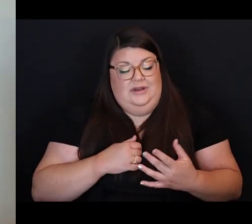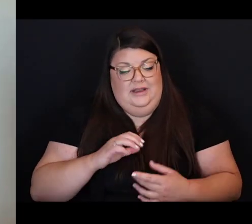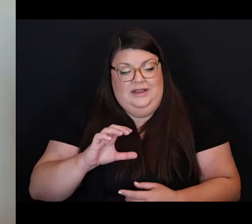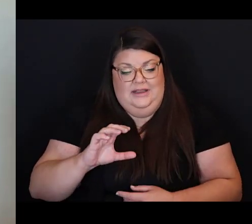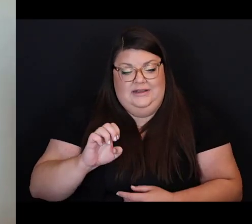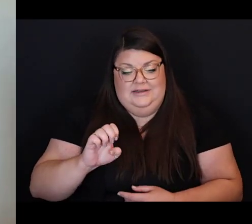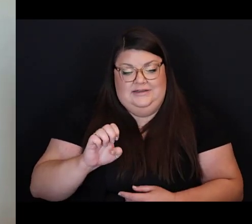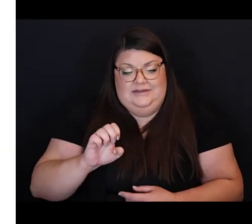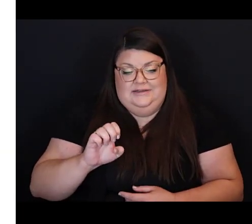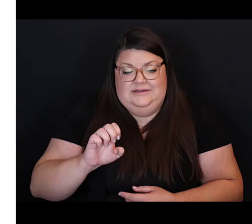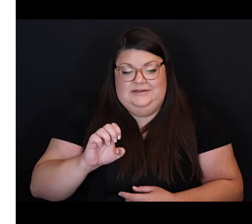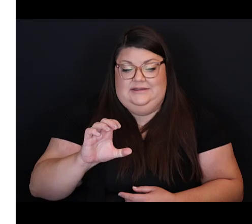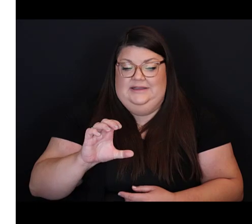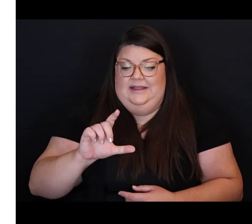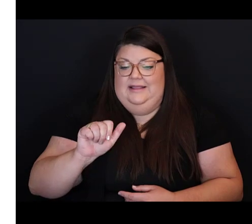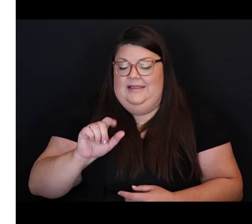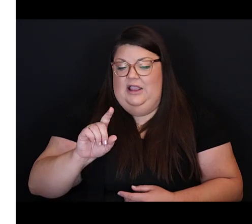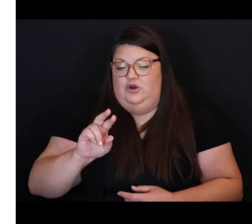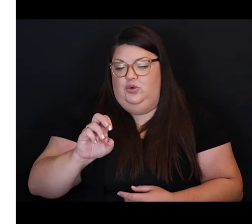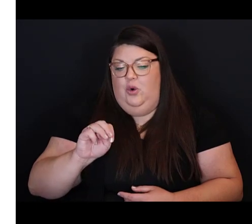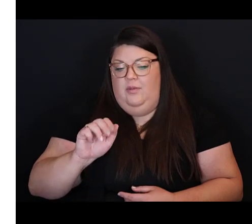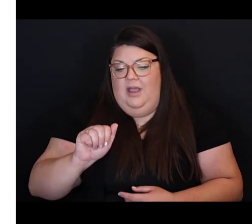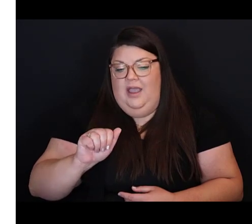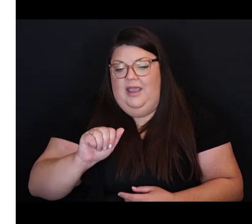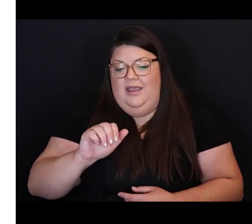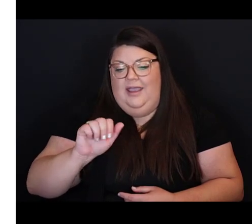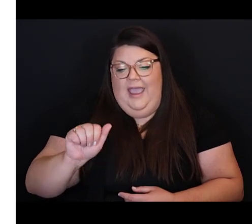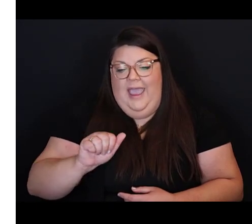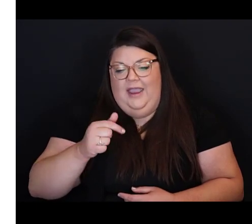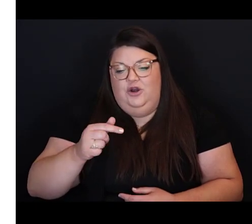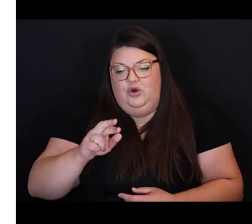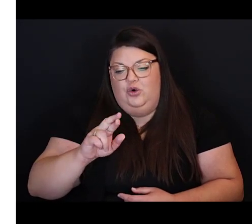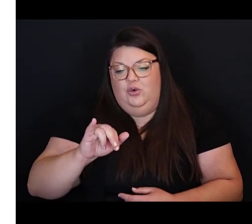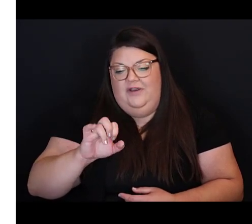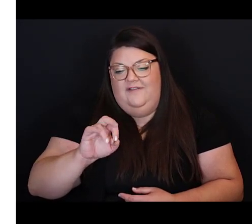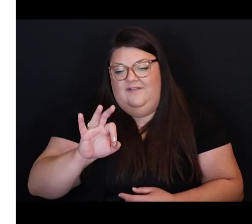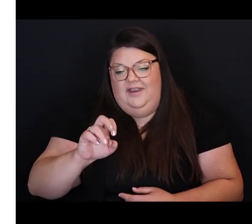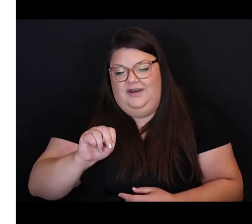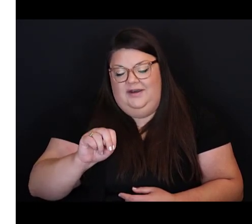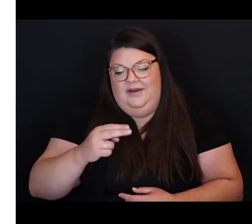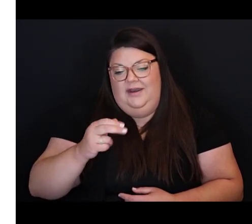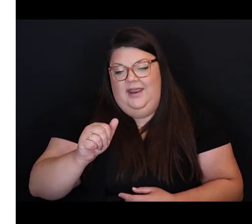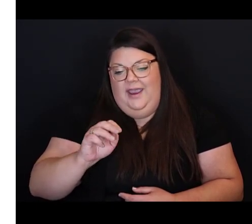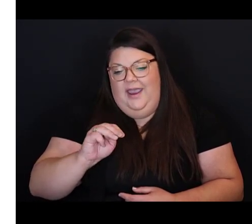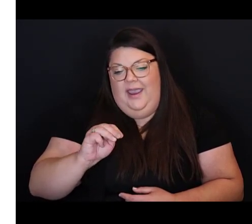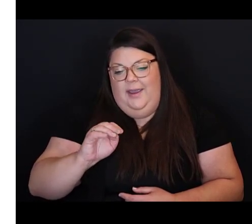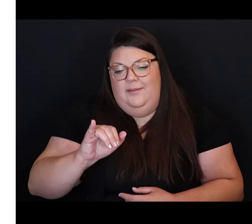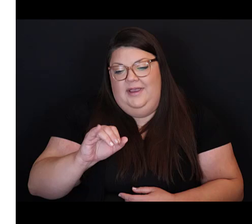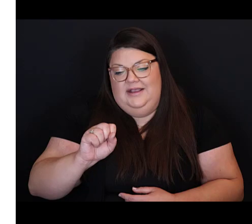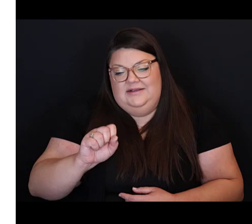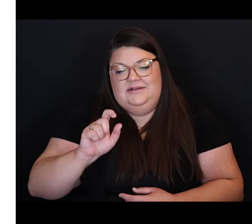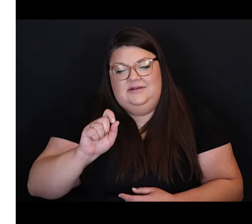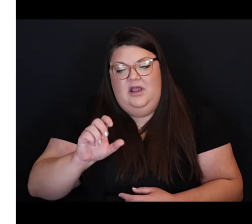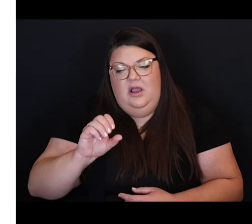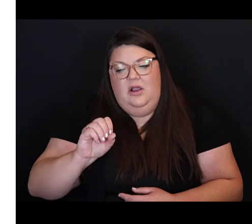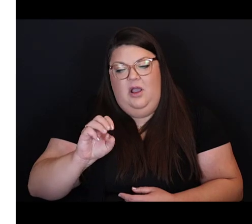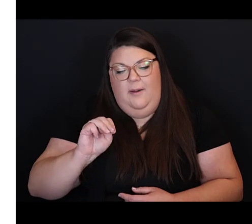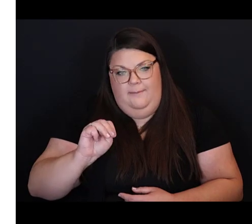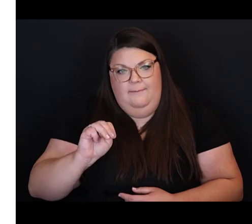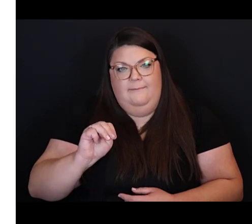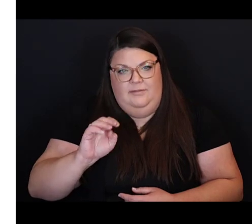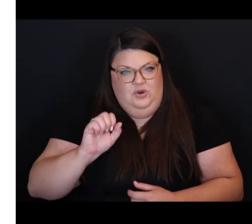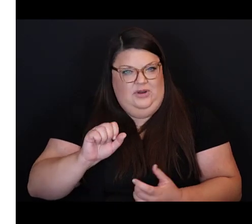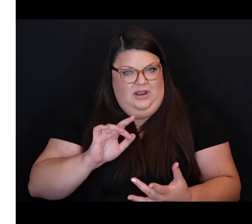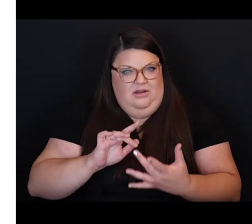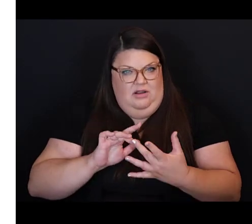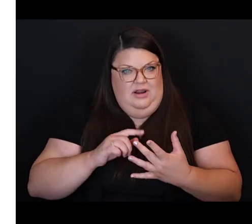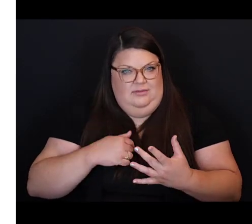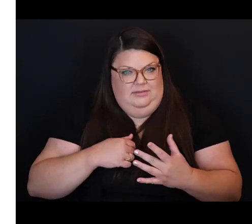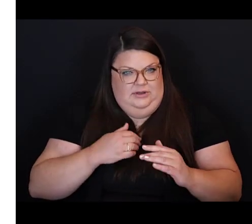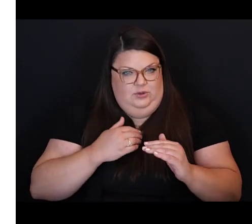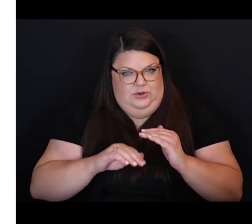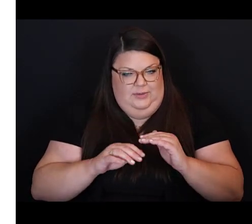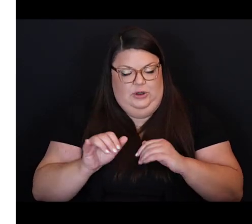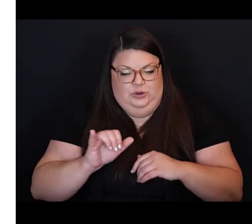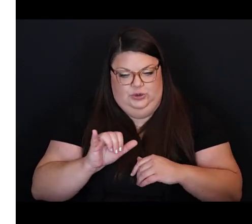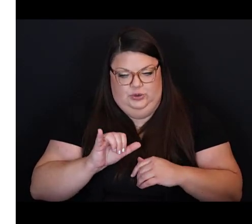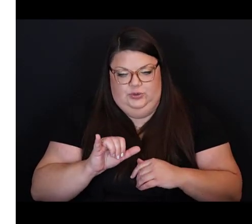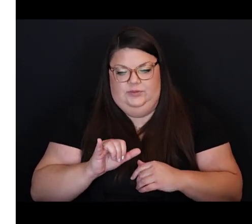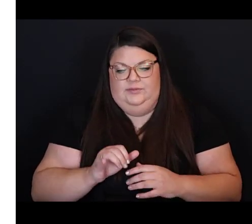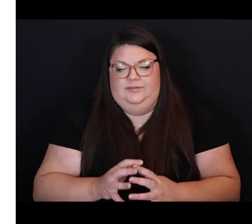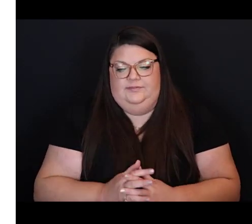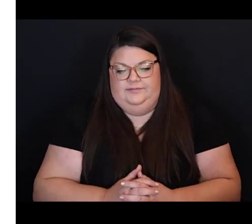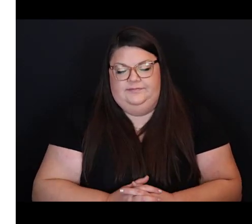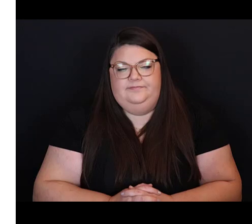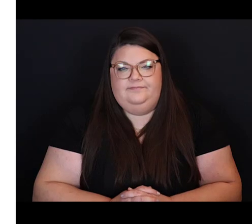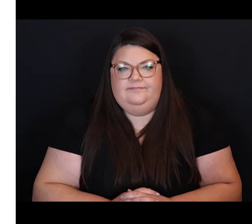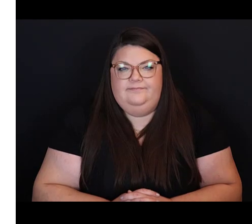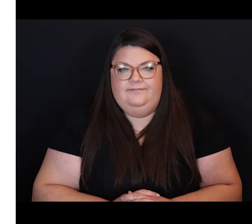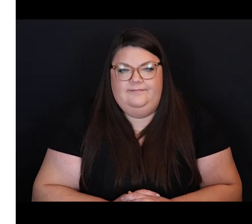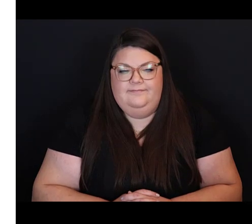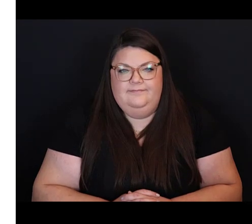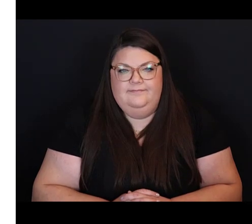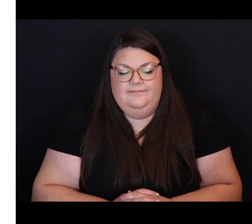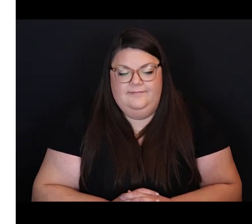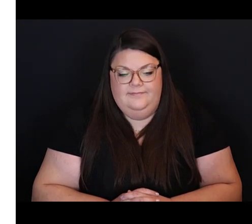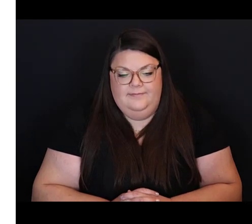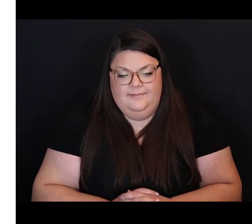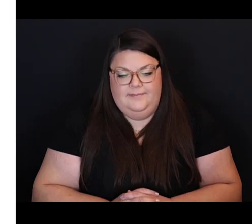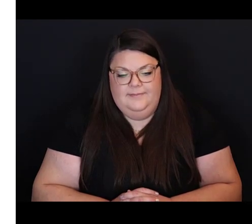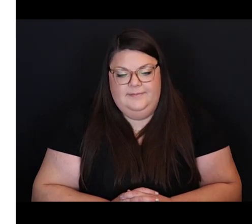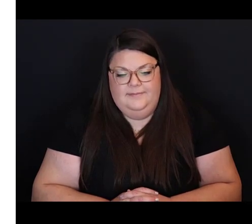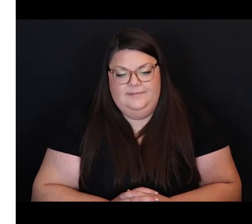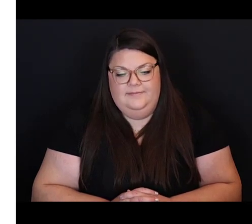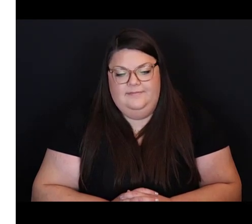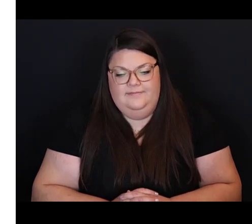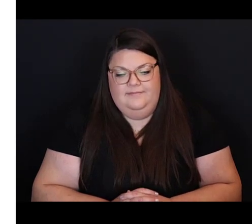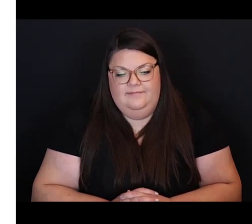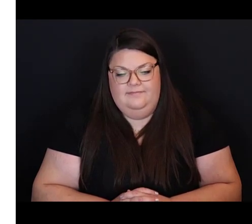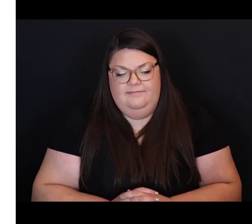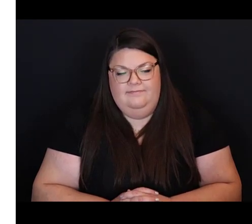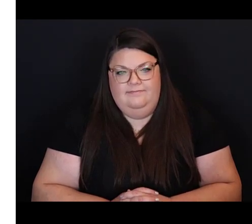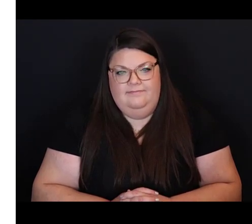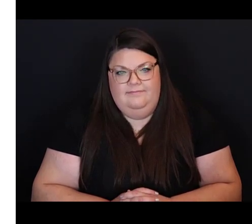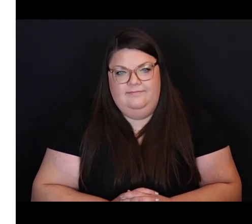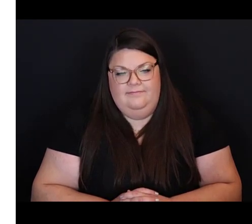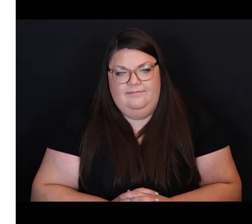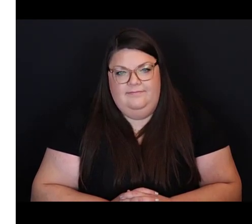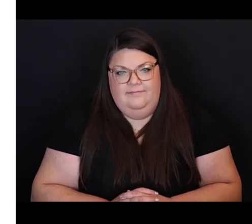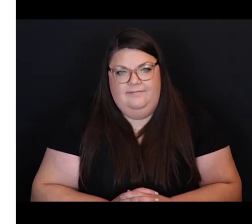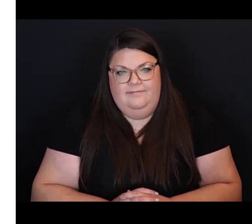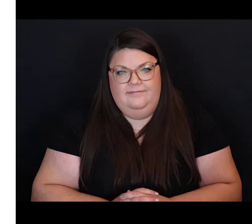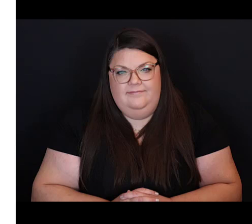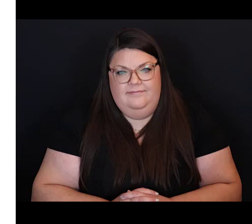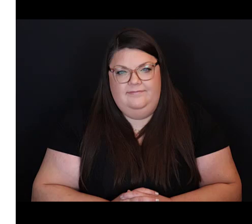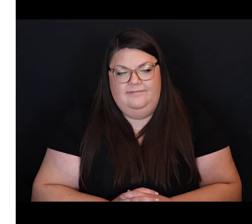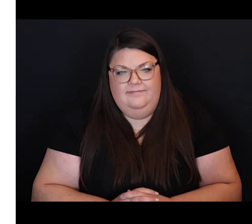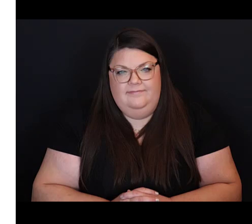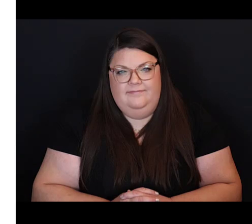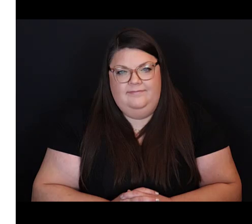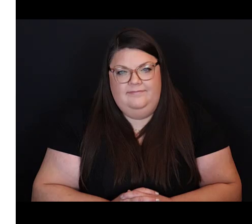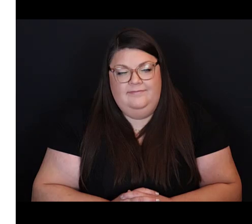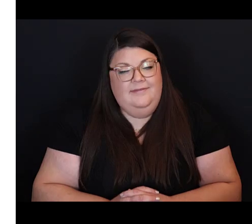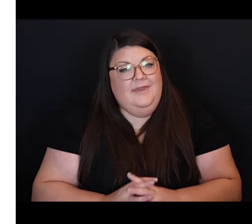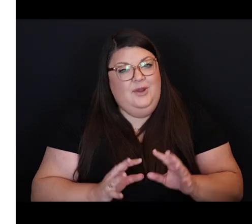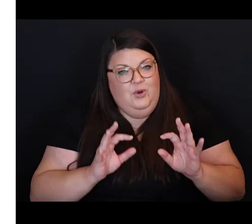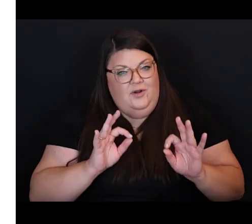to me at cladroma@griffinhammis.com. That is cladroma@griffinhammis.com.